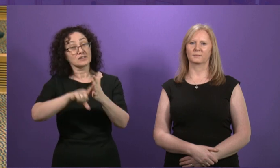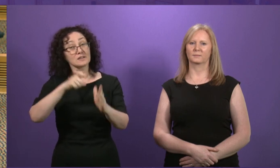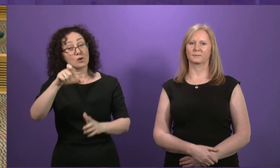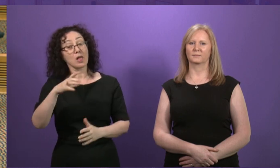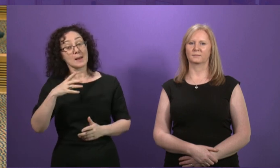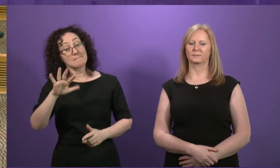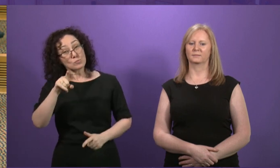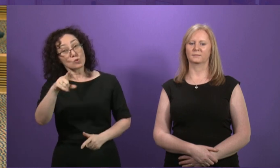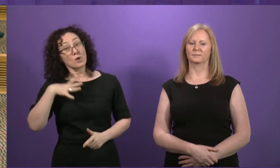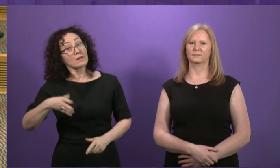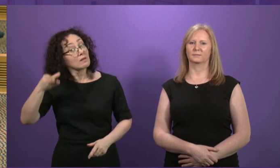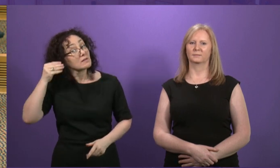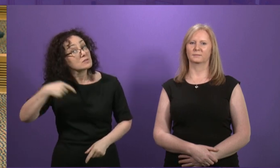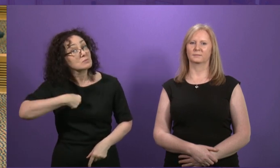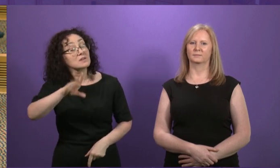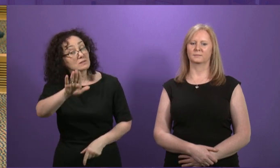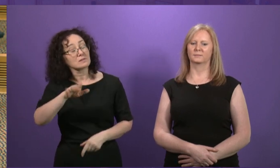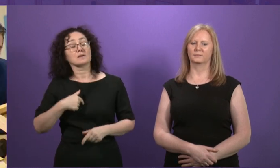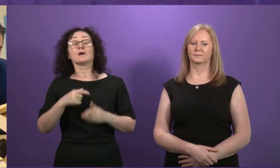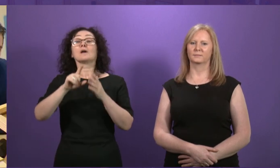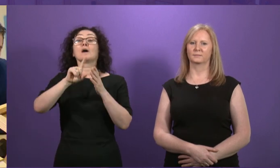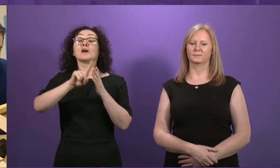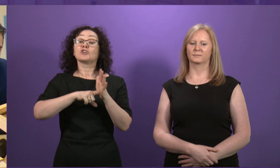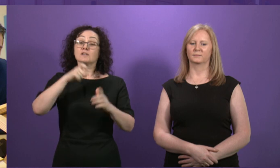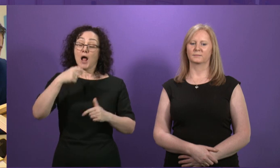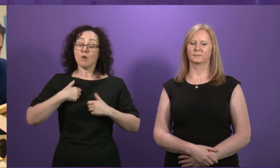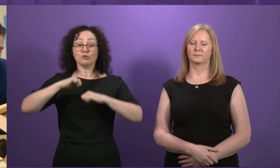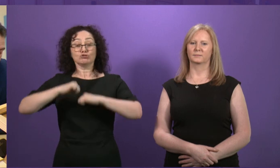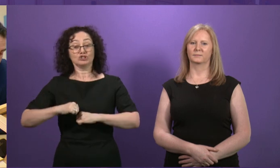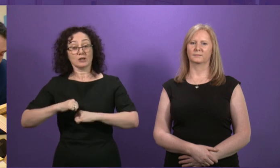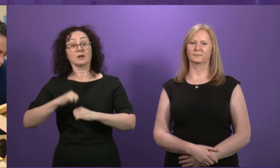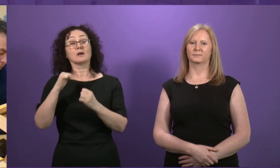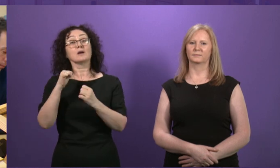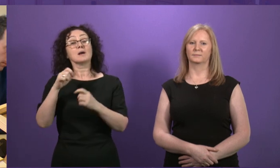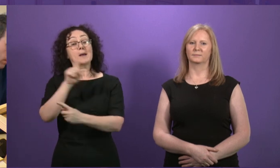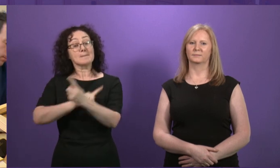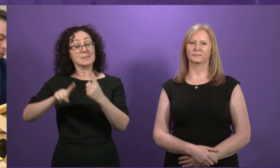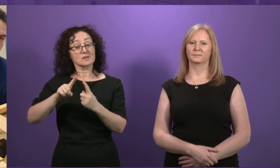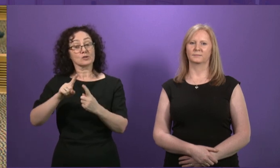I will be chairing a meeting of the Scottish Government’s resilience committee.